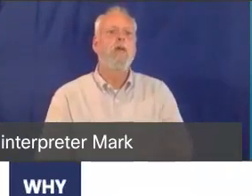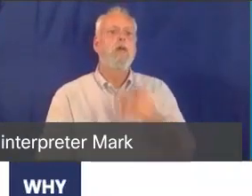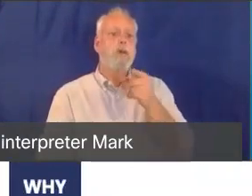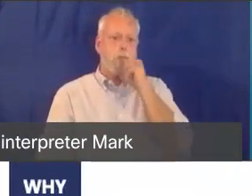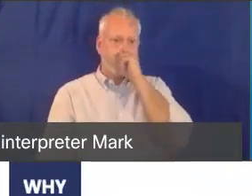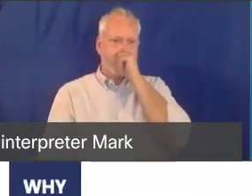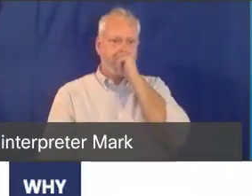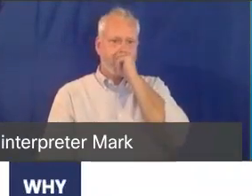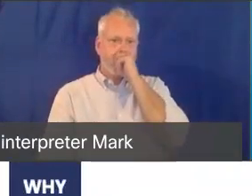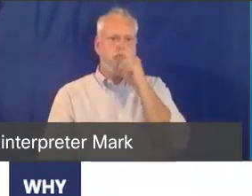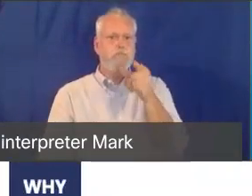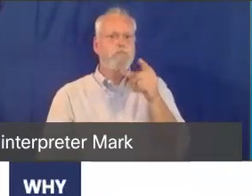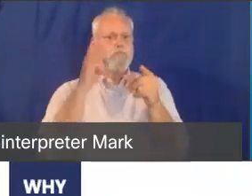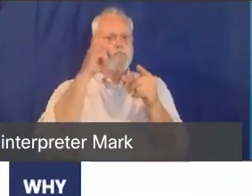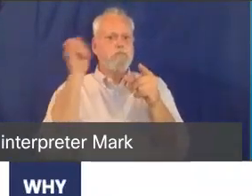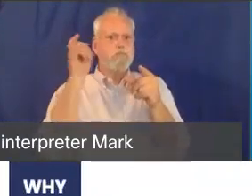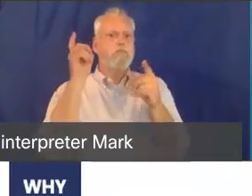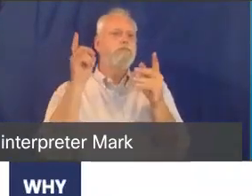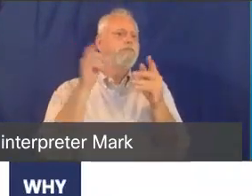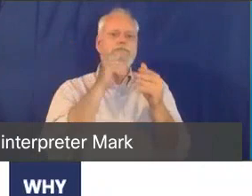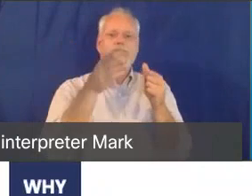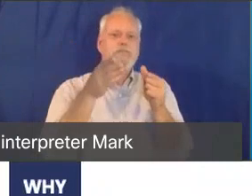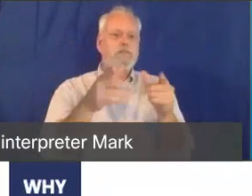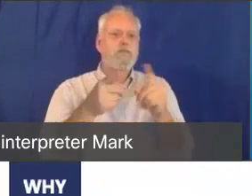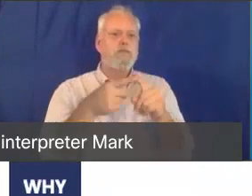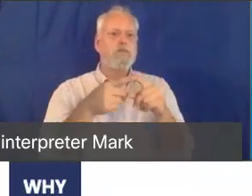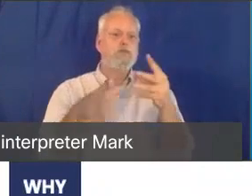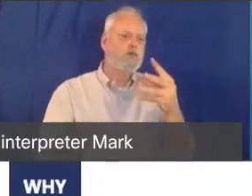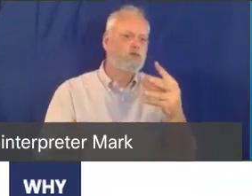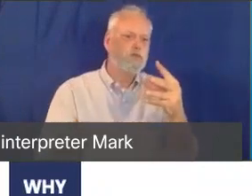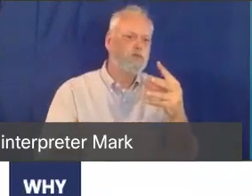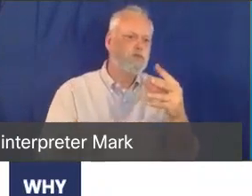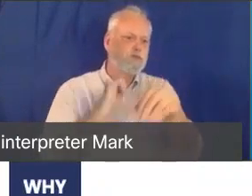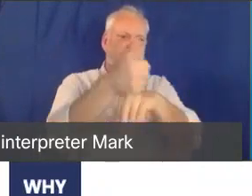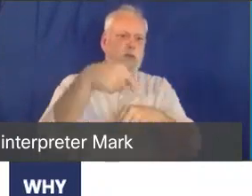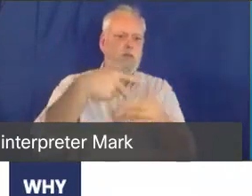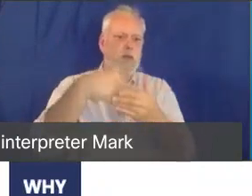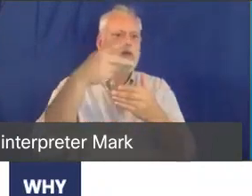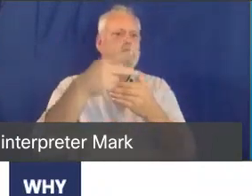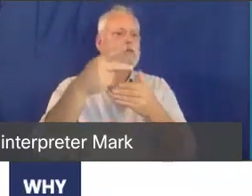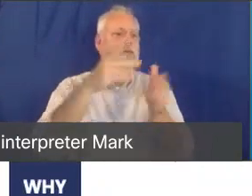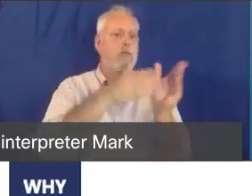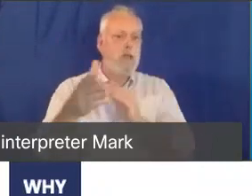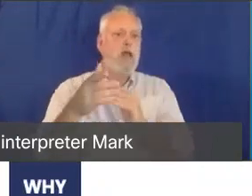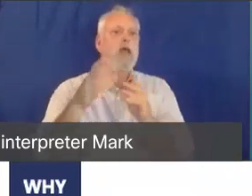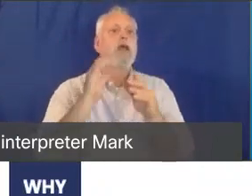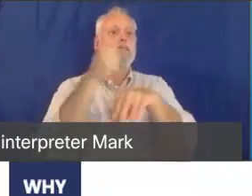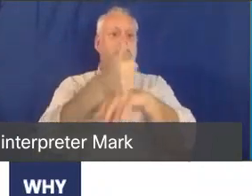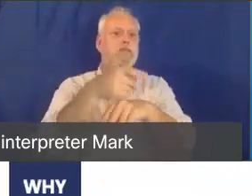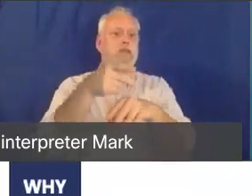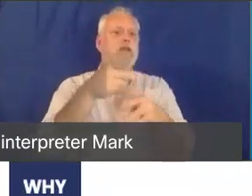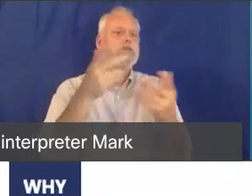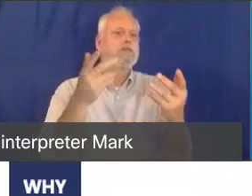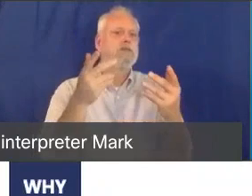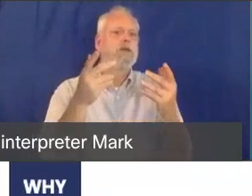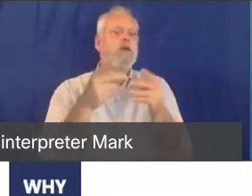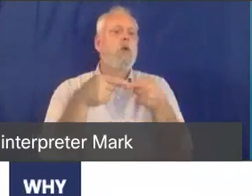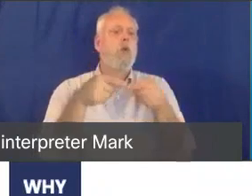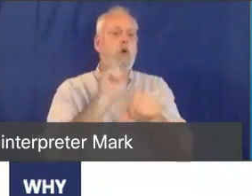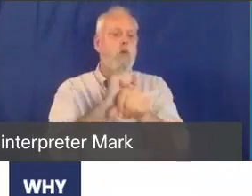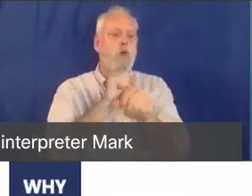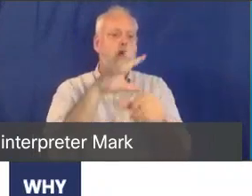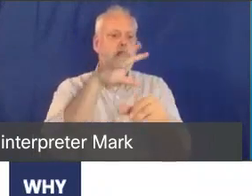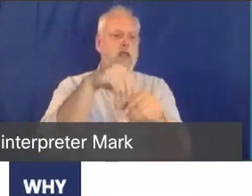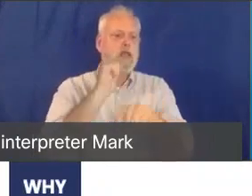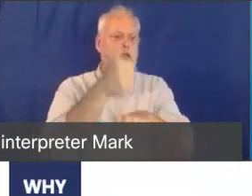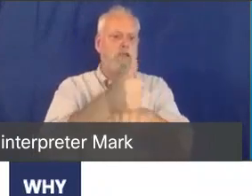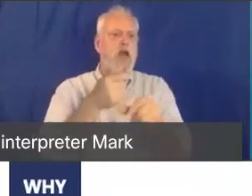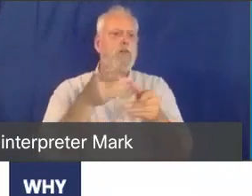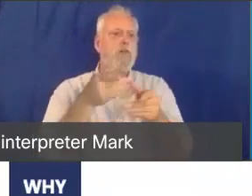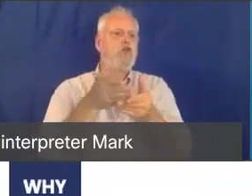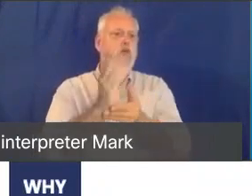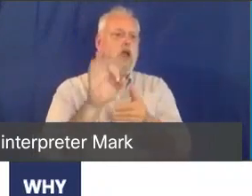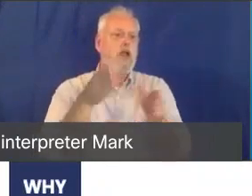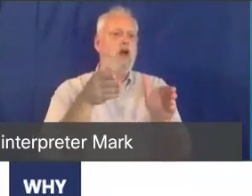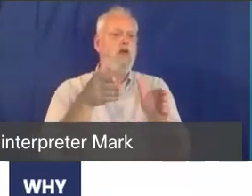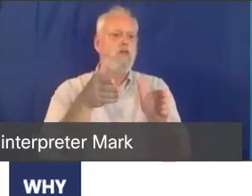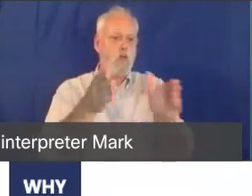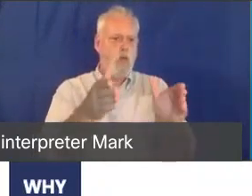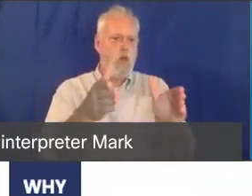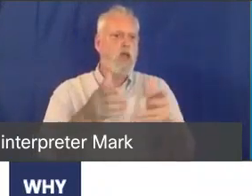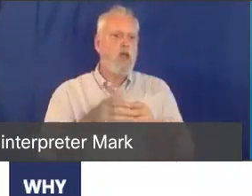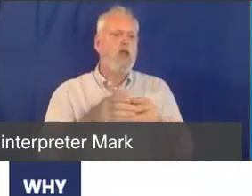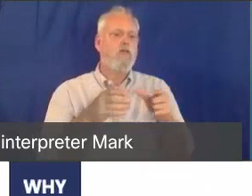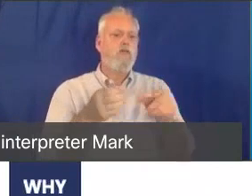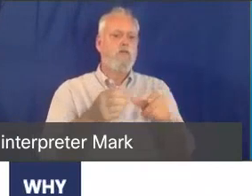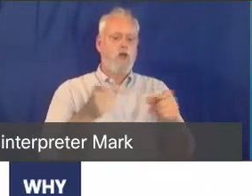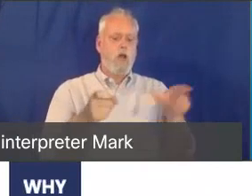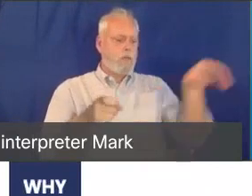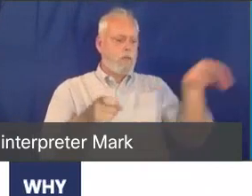And because there's, there's not a way to implement this plan and approve project and also keep vehicle traffic the way it is while working within the establish right away which is that curb to curb that it's established by the street is has been historically constructed.